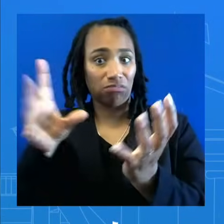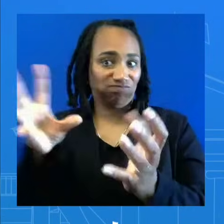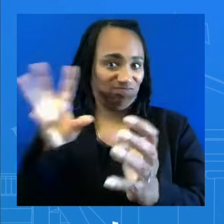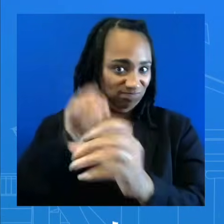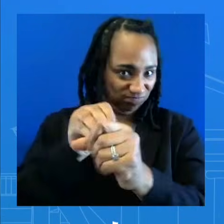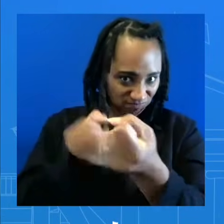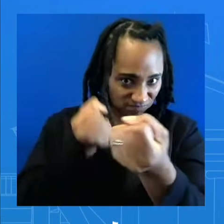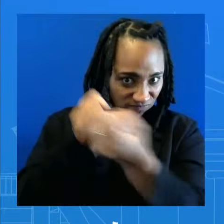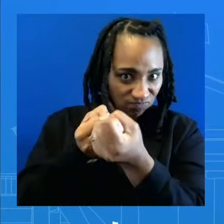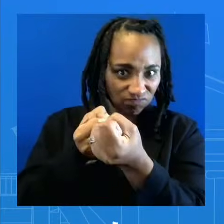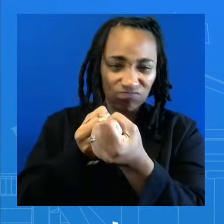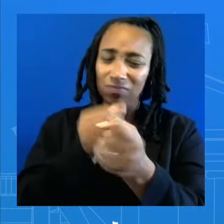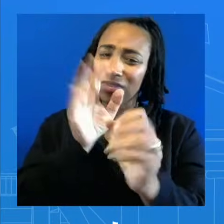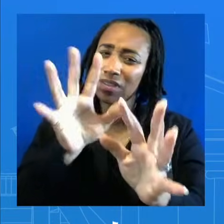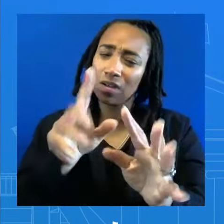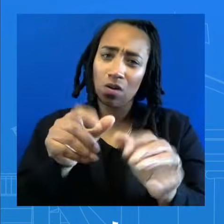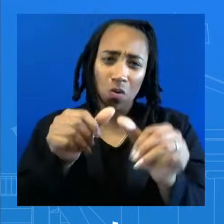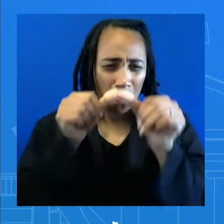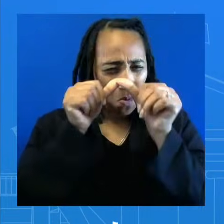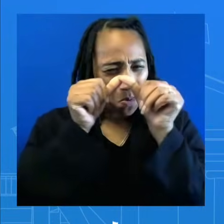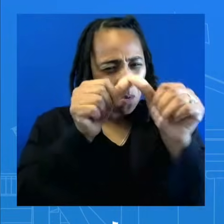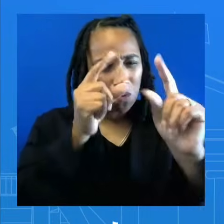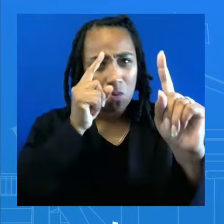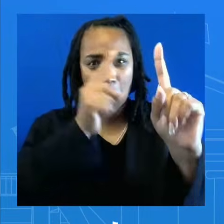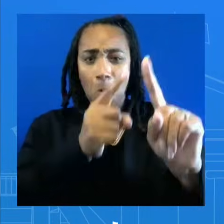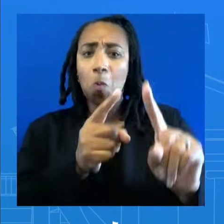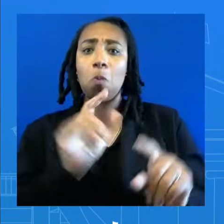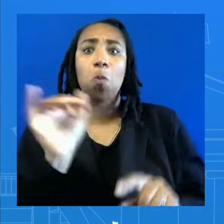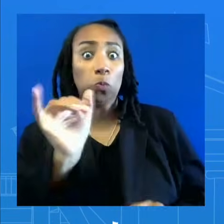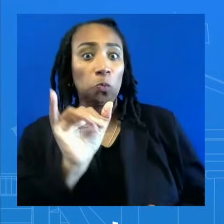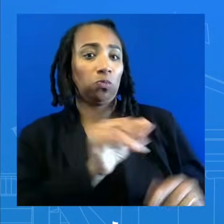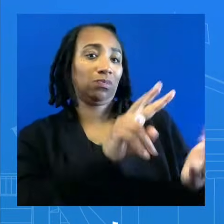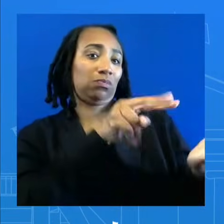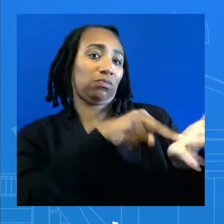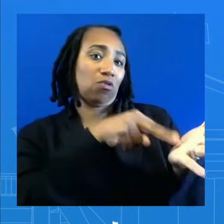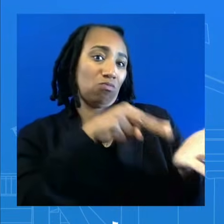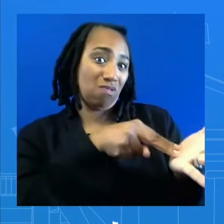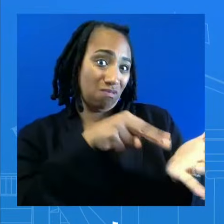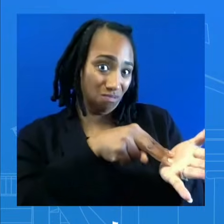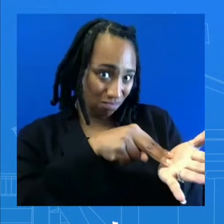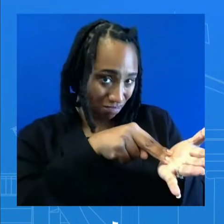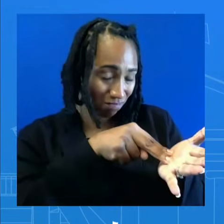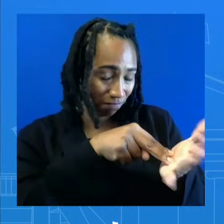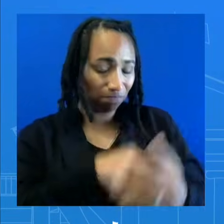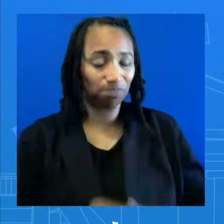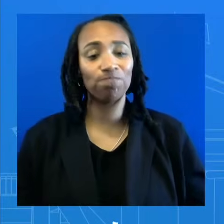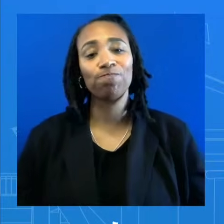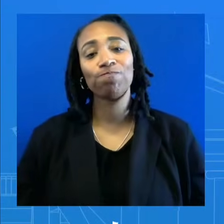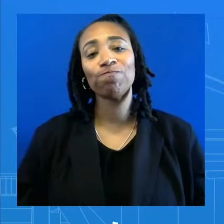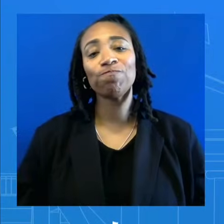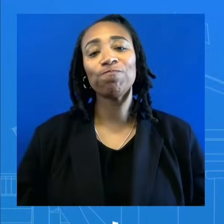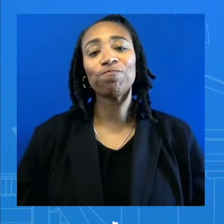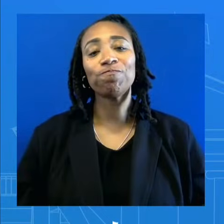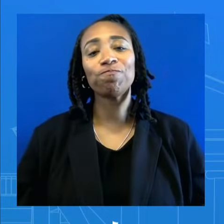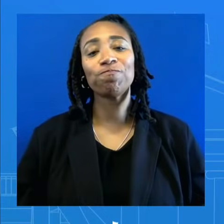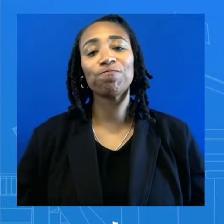Now, I'd also be remiss if I didn't just take a moment to highlight an important milestone in our efforts to keep faith with Afghan allies. As of today, the State Department has issued